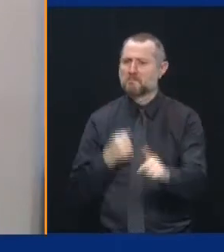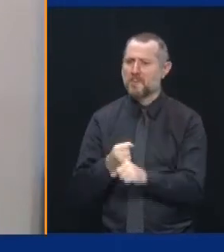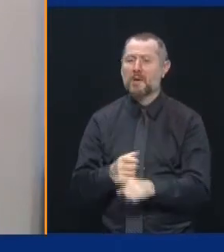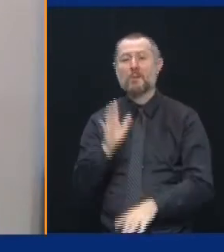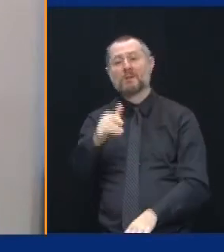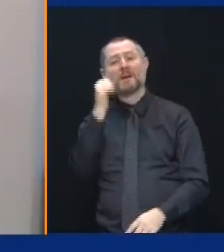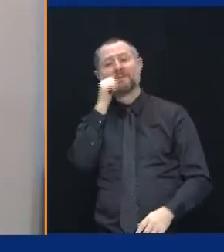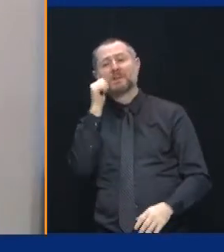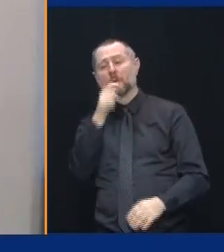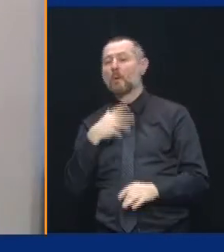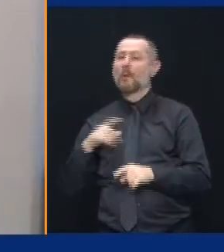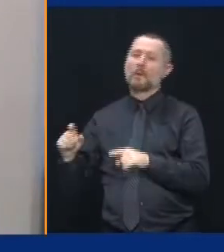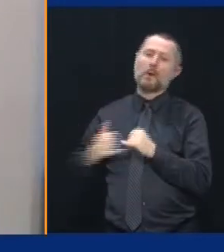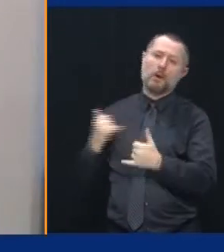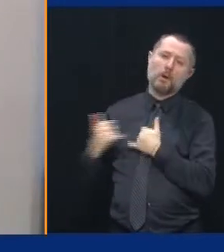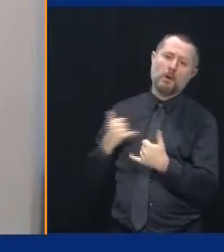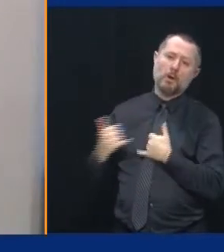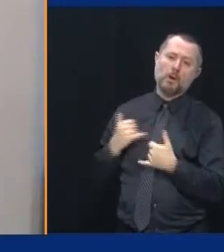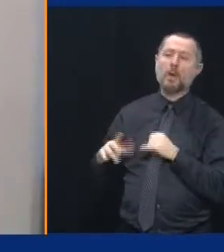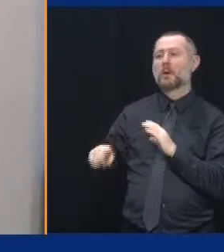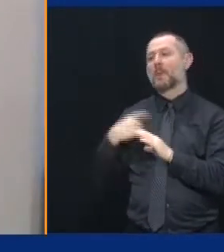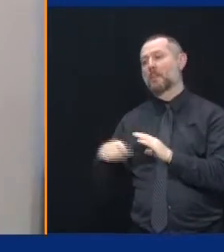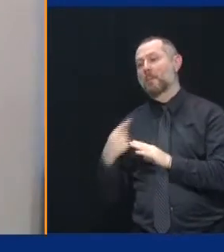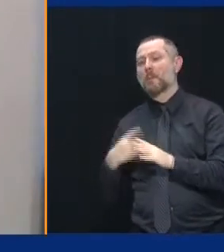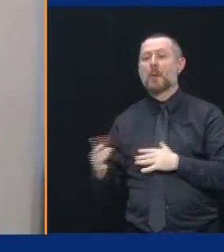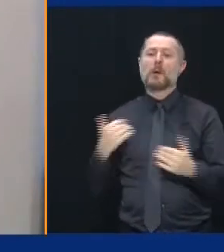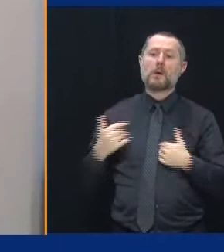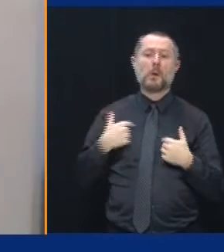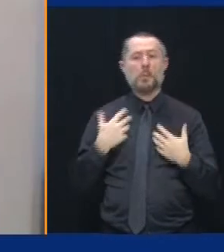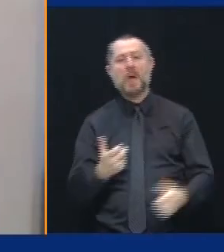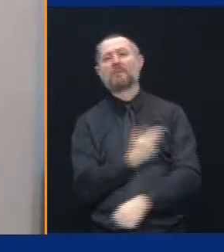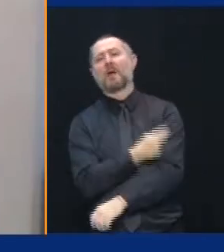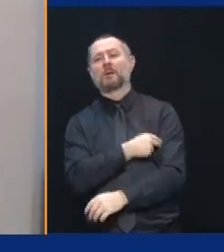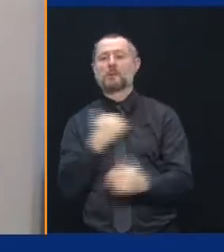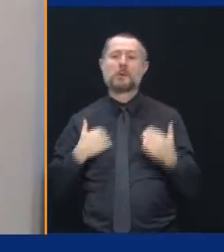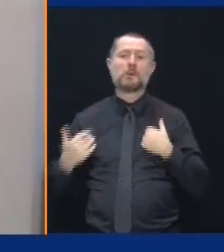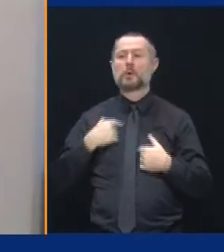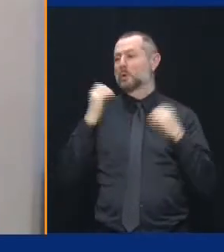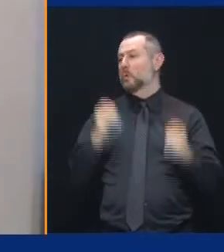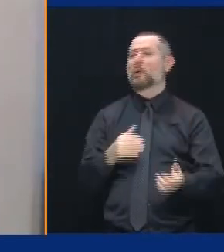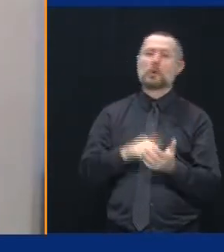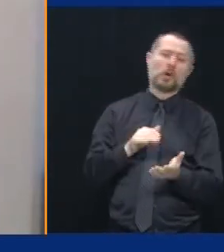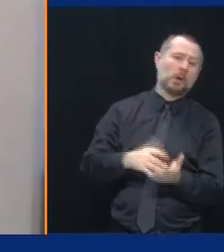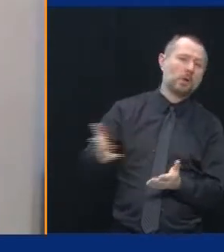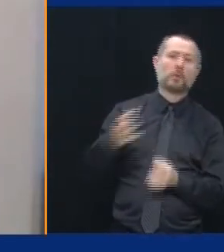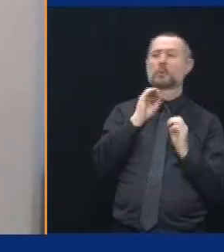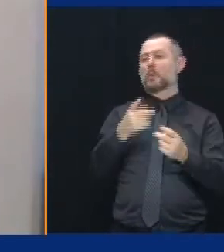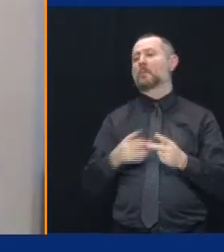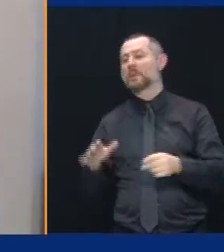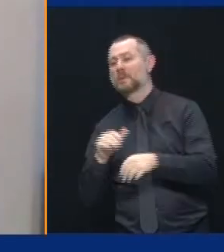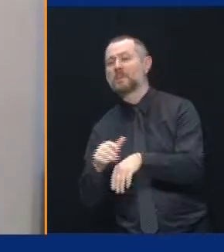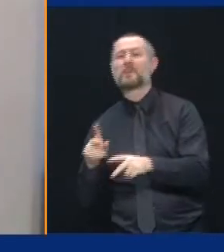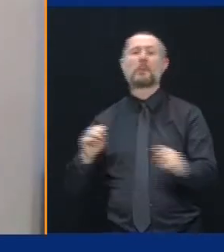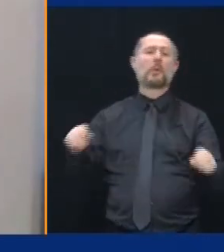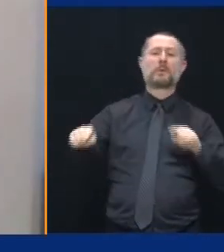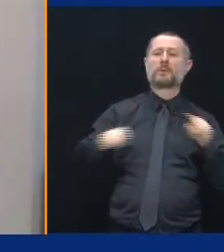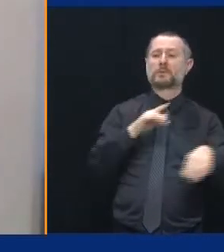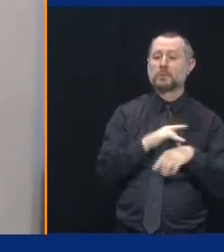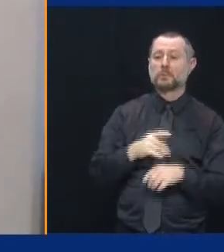AND WHITE HOUSE TASK FORCE WORKING AND HEARING EVERY DAY AS PEOPLE WANT TO MOVE FORWARD,